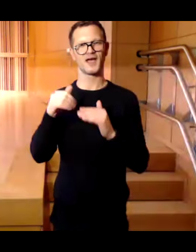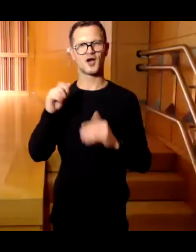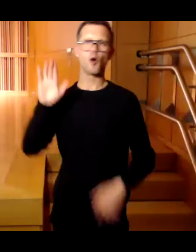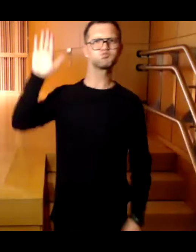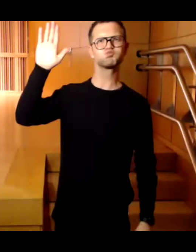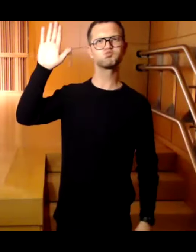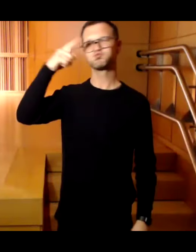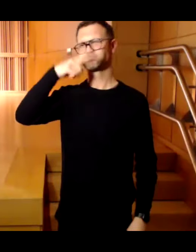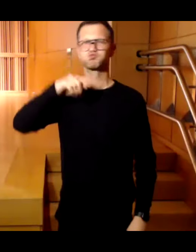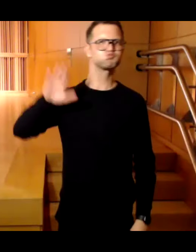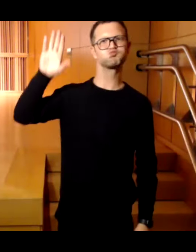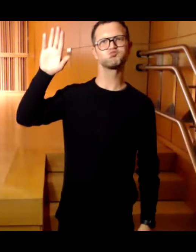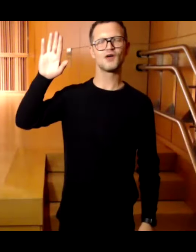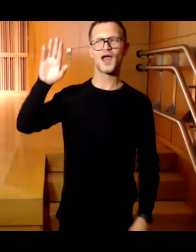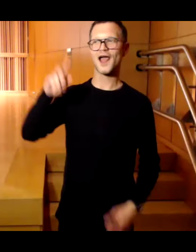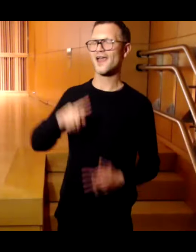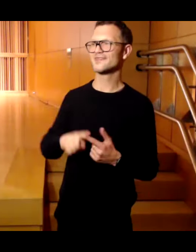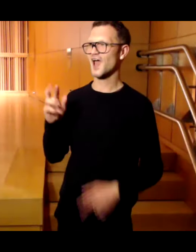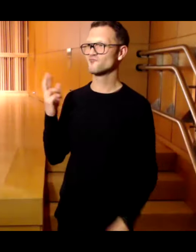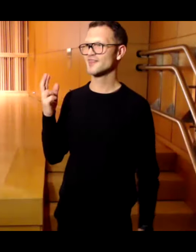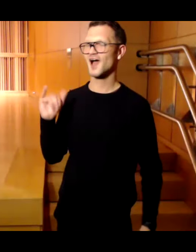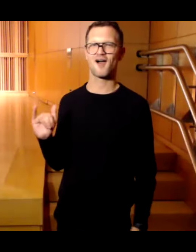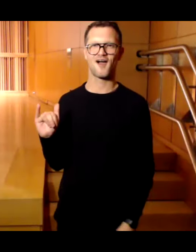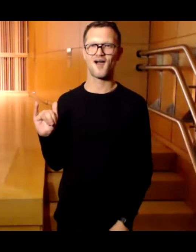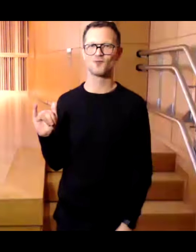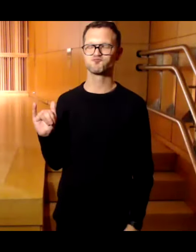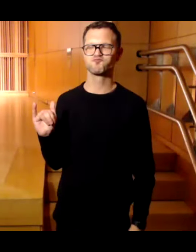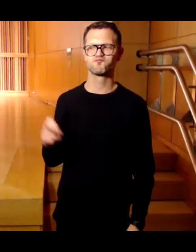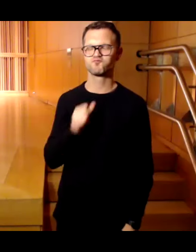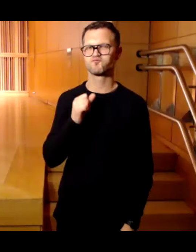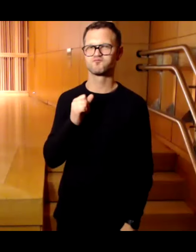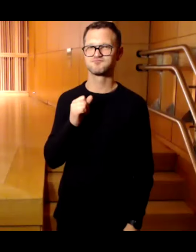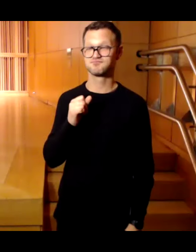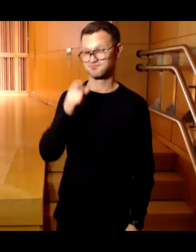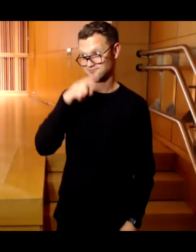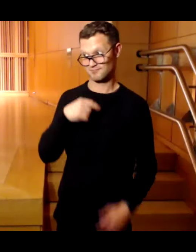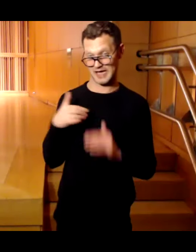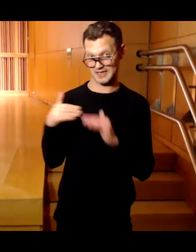I think that's when I came to my senses and offered to share the role with my peer.